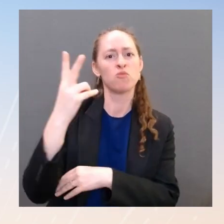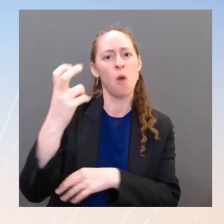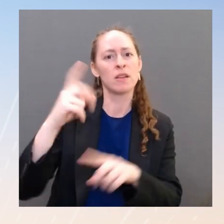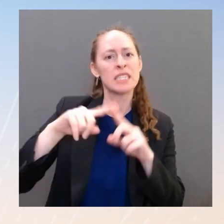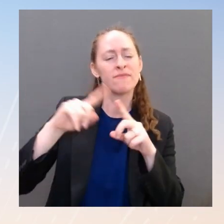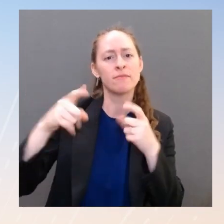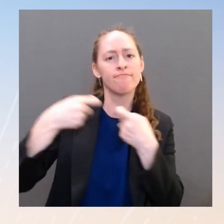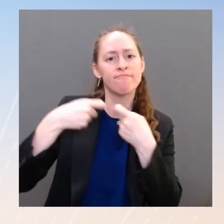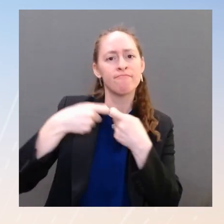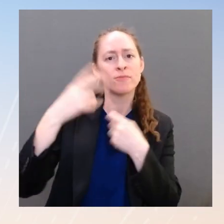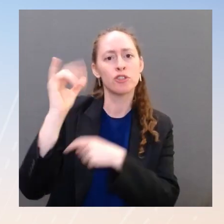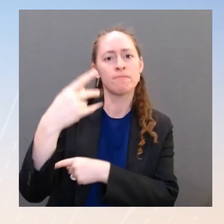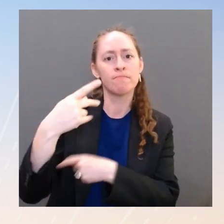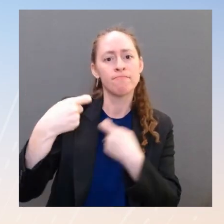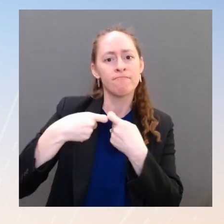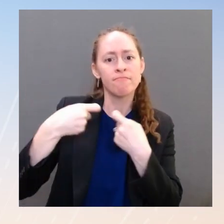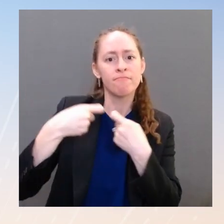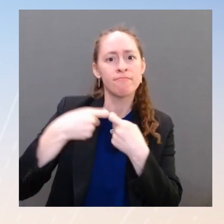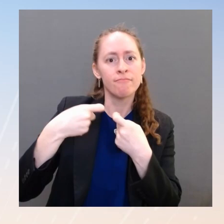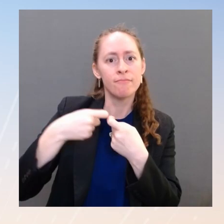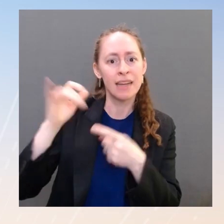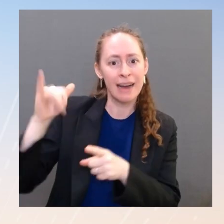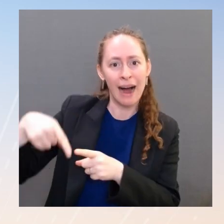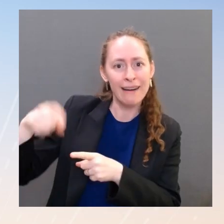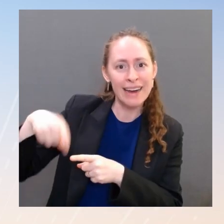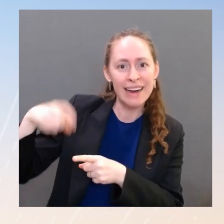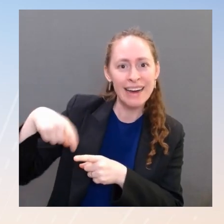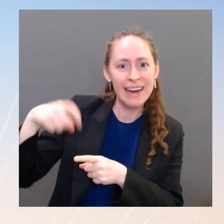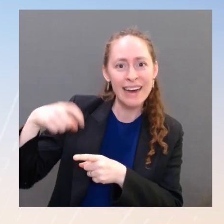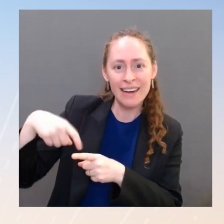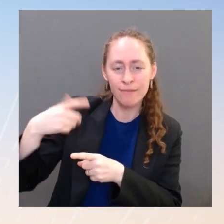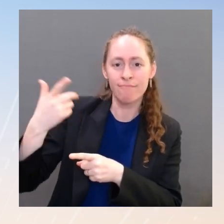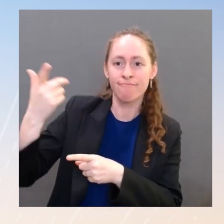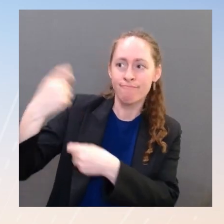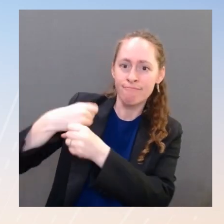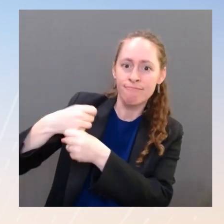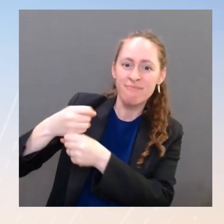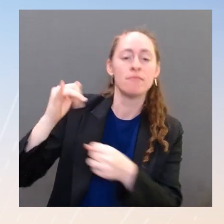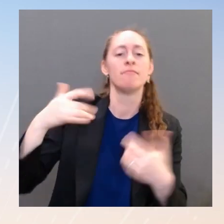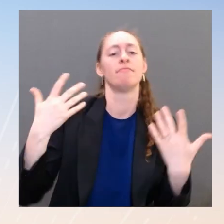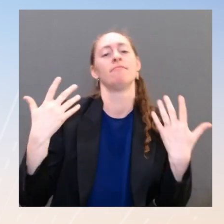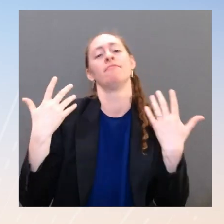it's also a vital component of our national security. So, passing the Bipartisan Innovation Act means